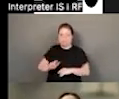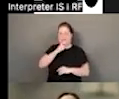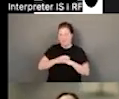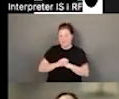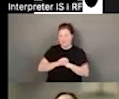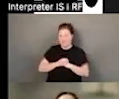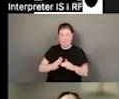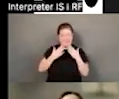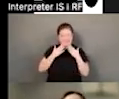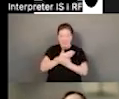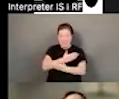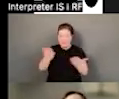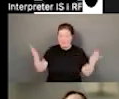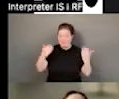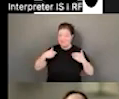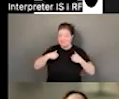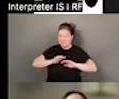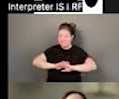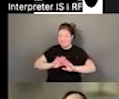That was all that I had.